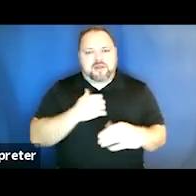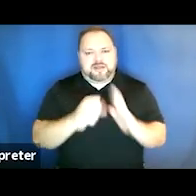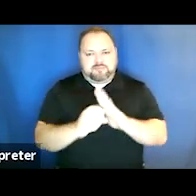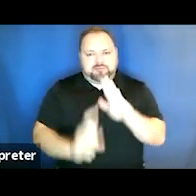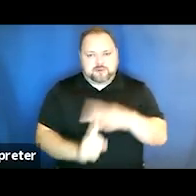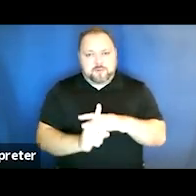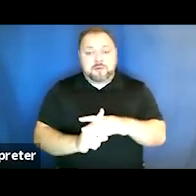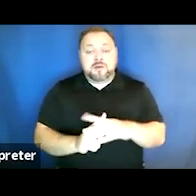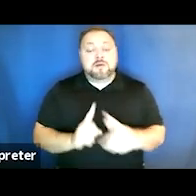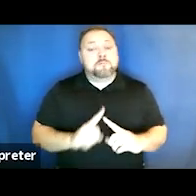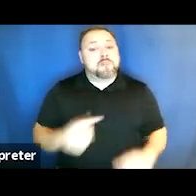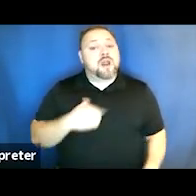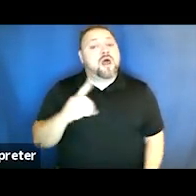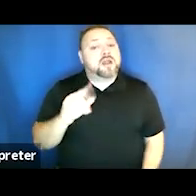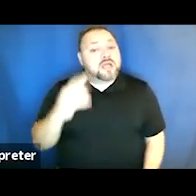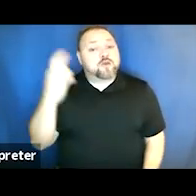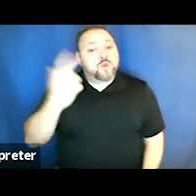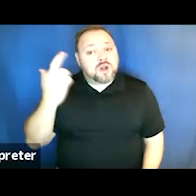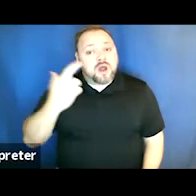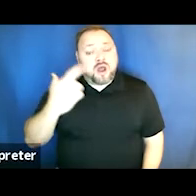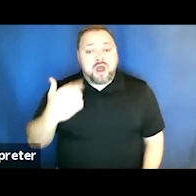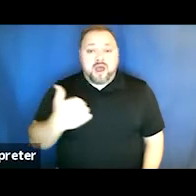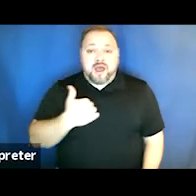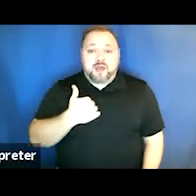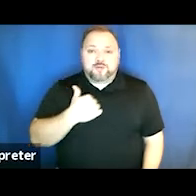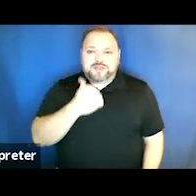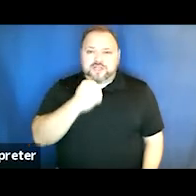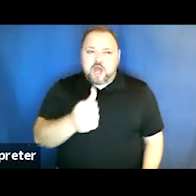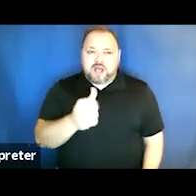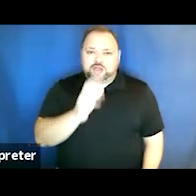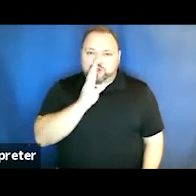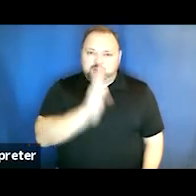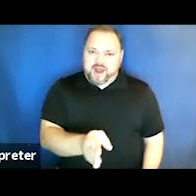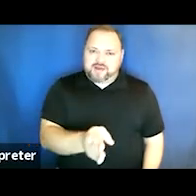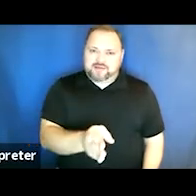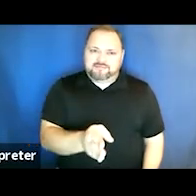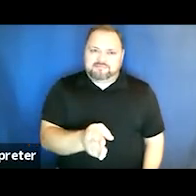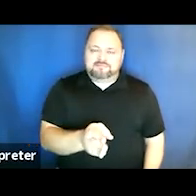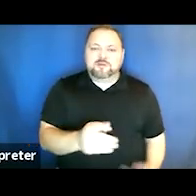But I did realize that I was not straight when I was in high school,